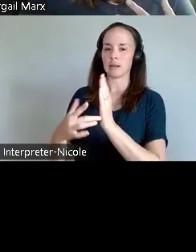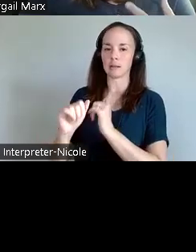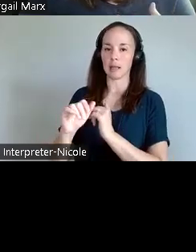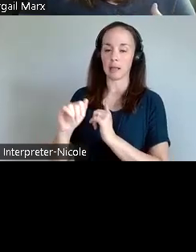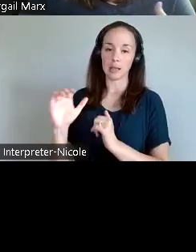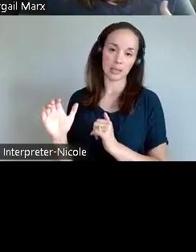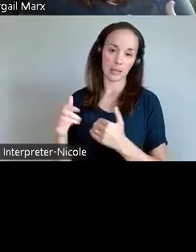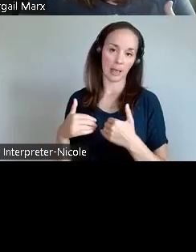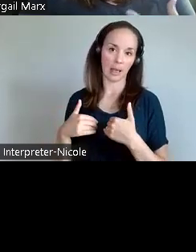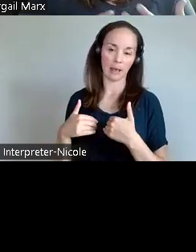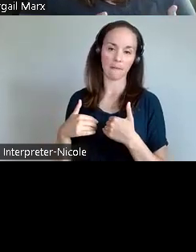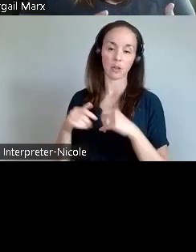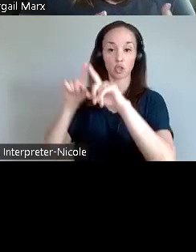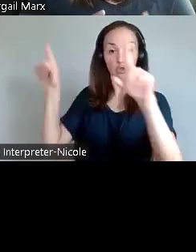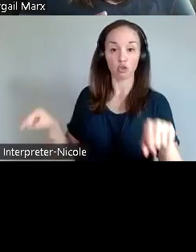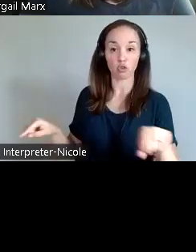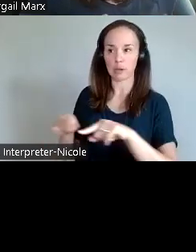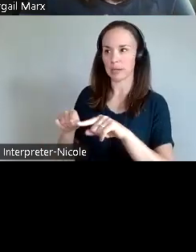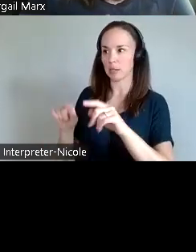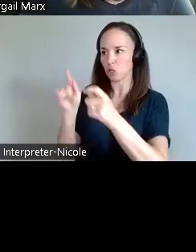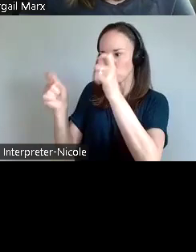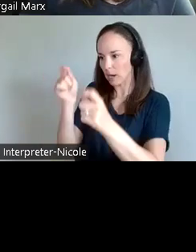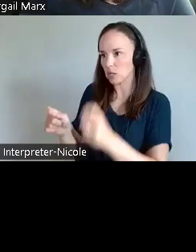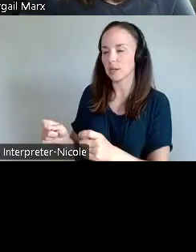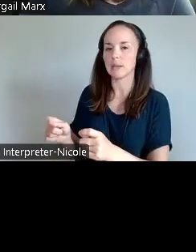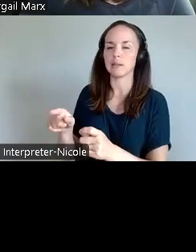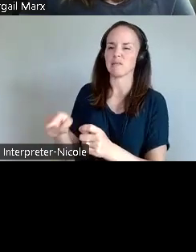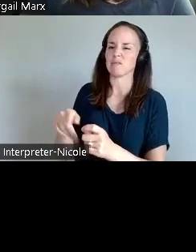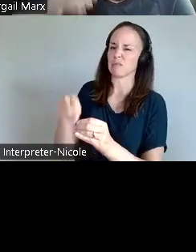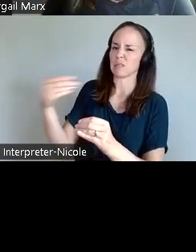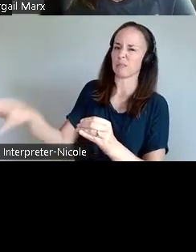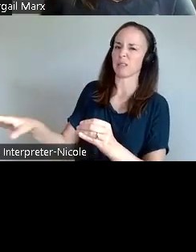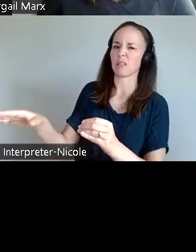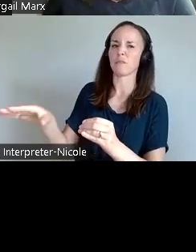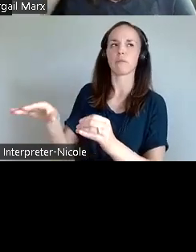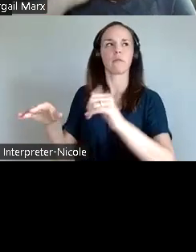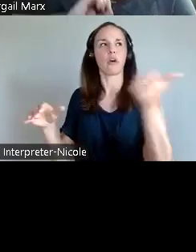screen and often they're more expensive and funded by other funding sources.